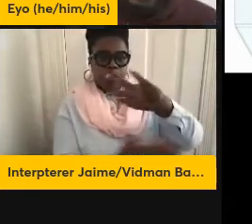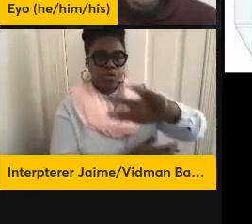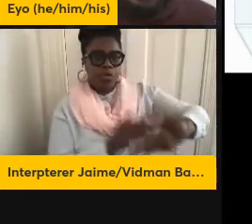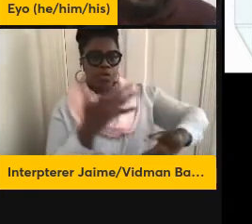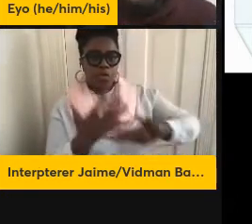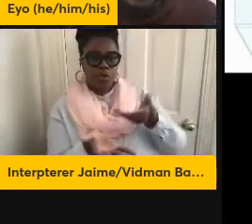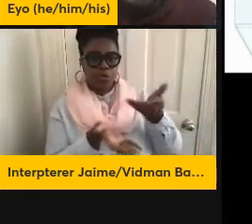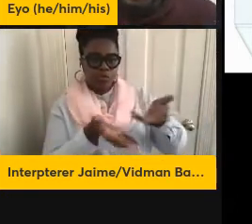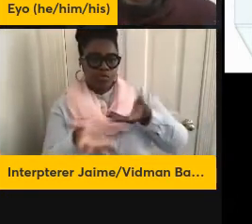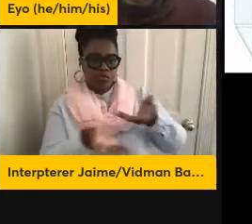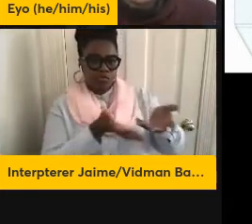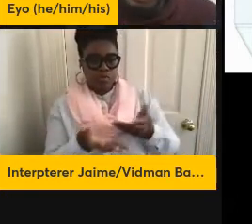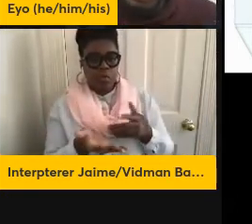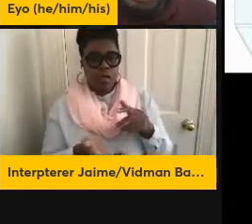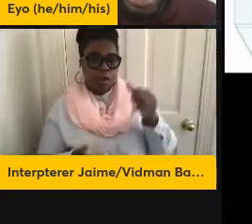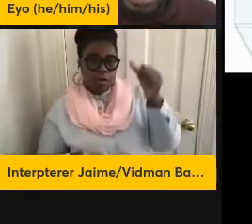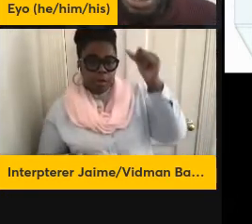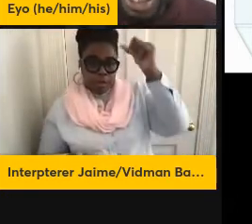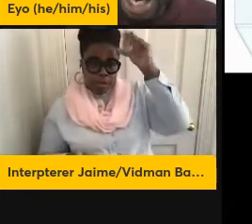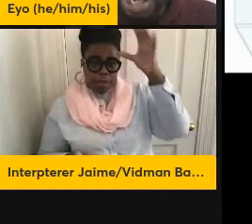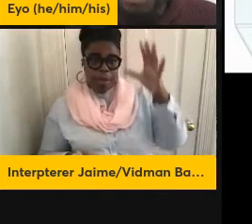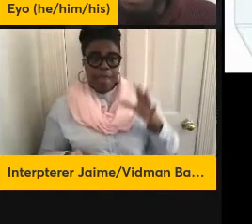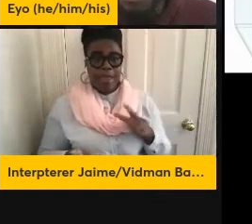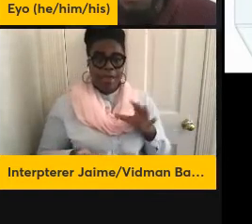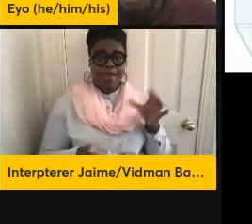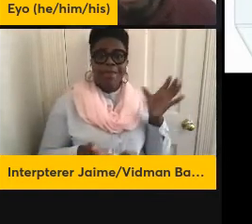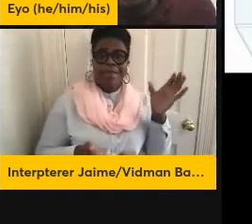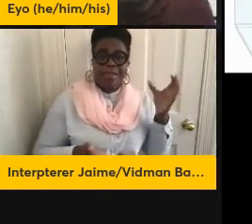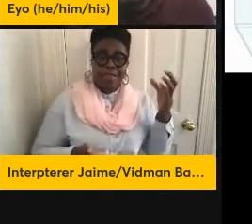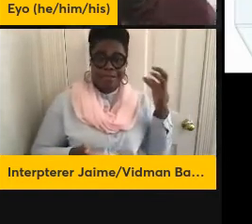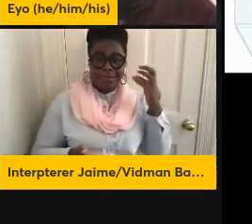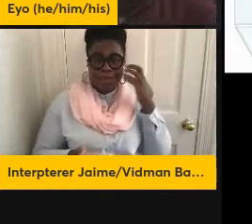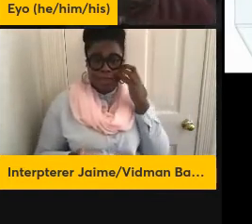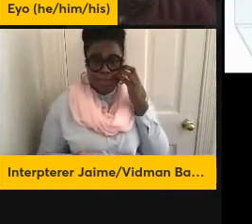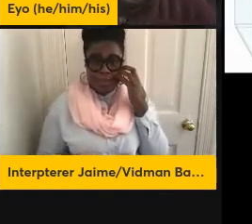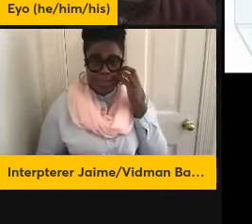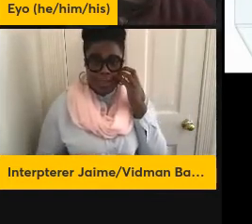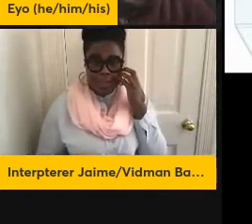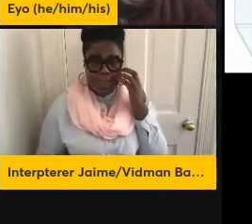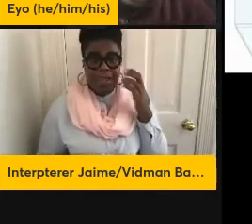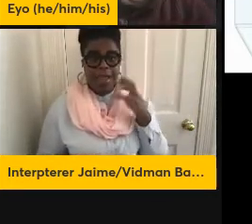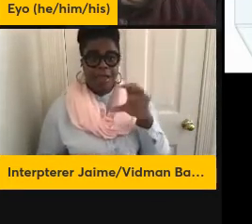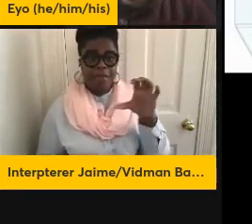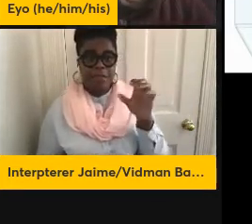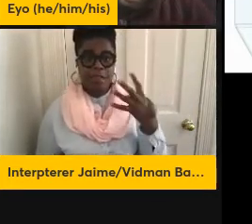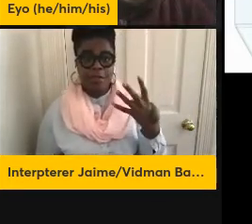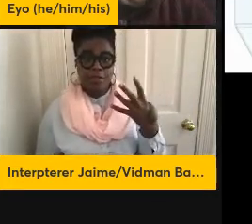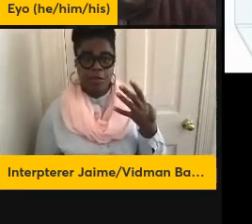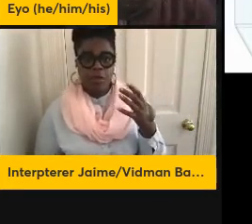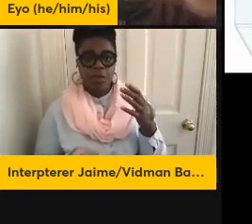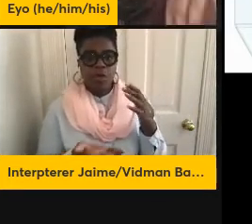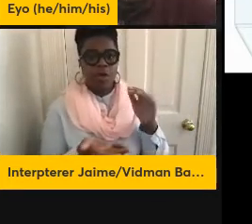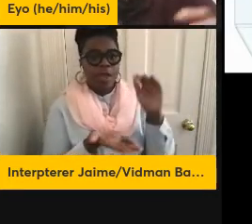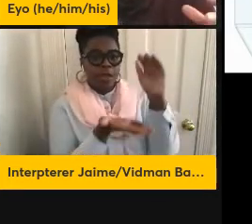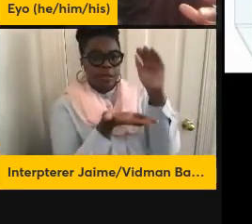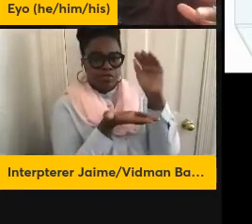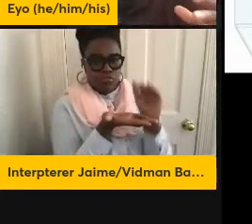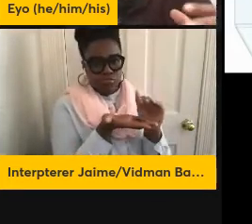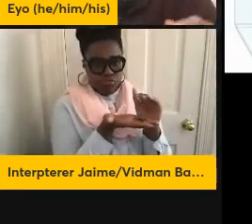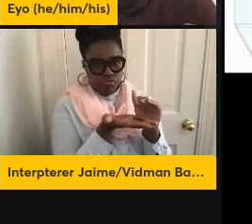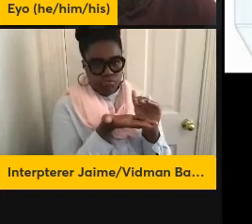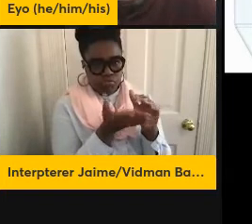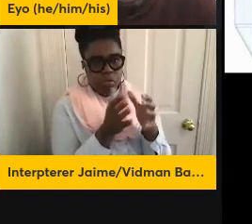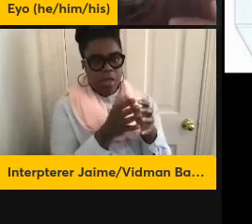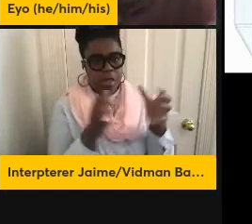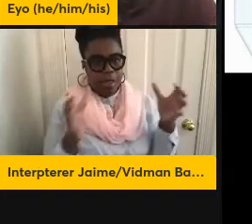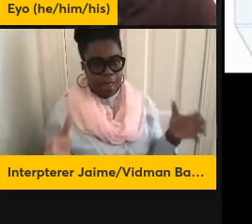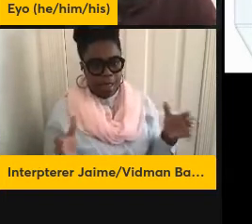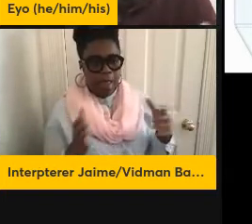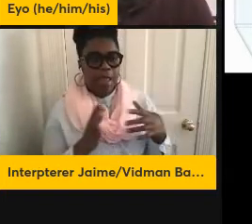males, the density of an SI force is actually significantly reduced. Again, C fours been a readout of neuronal activity,